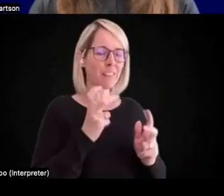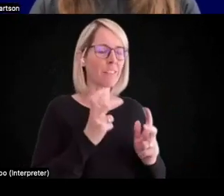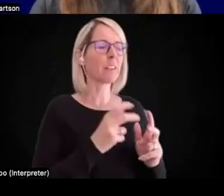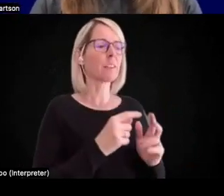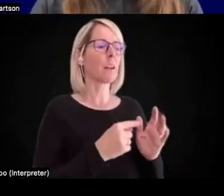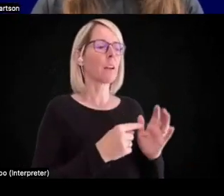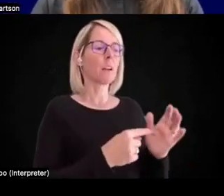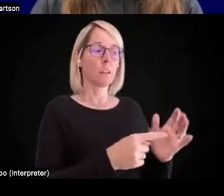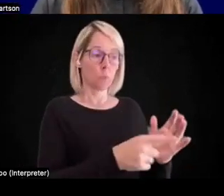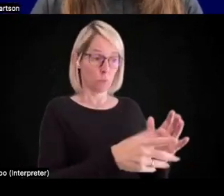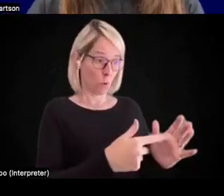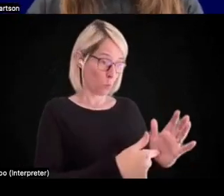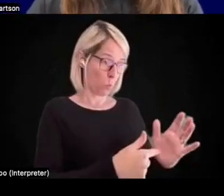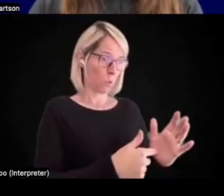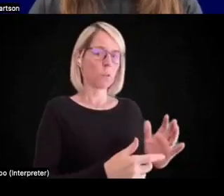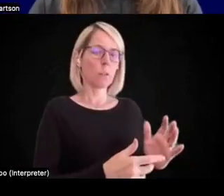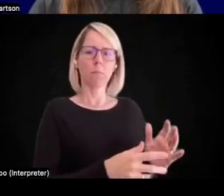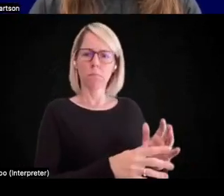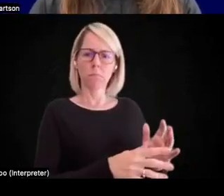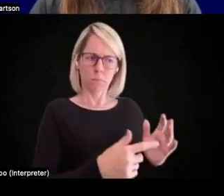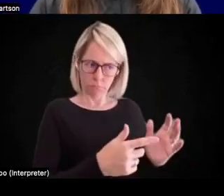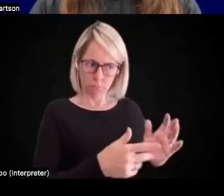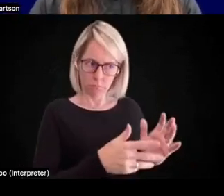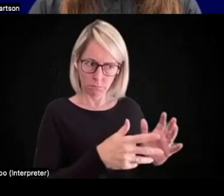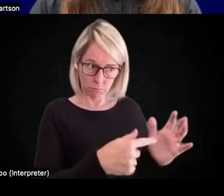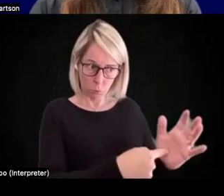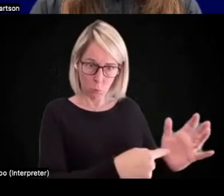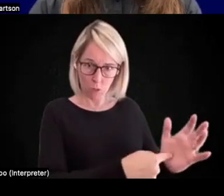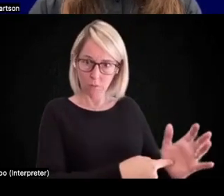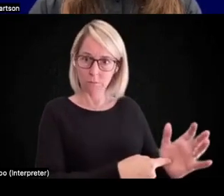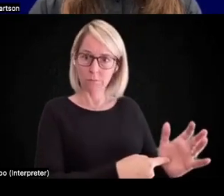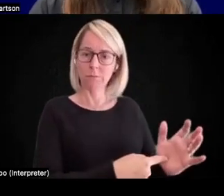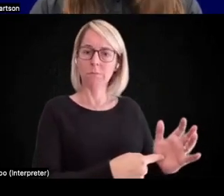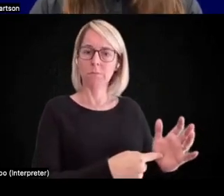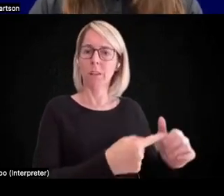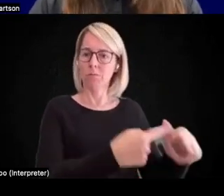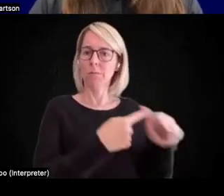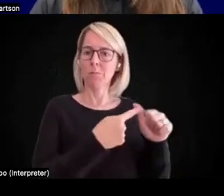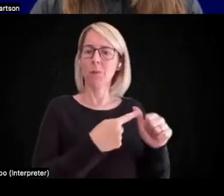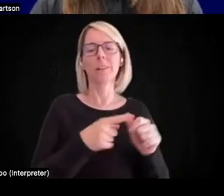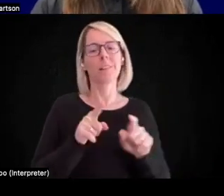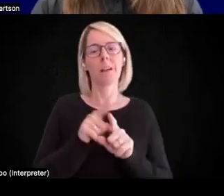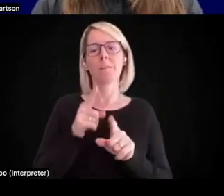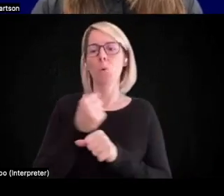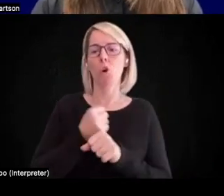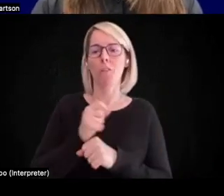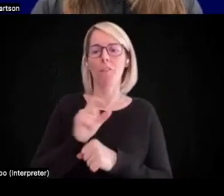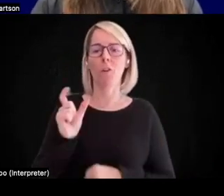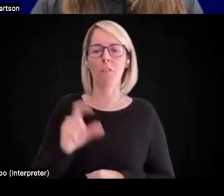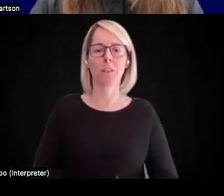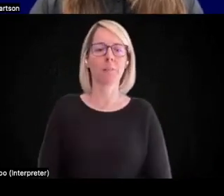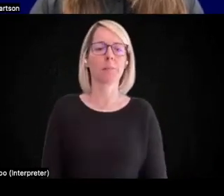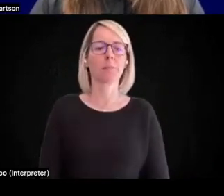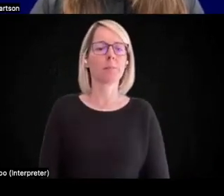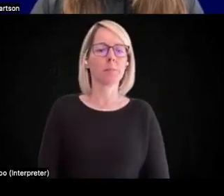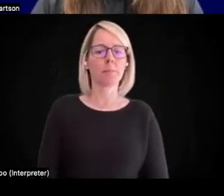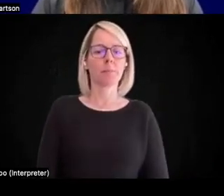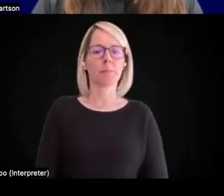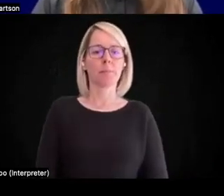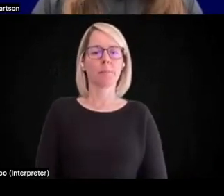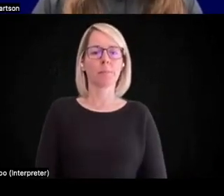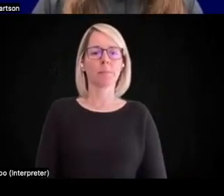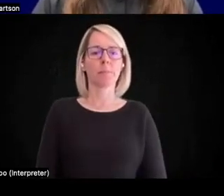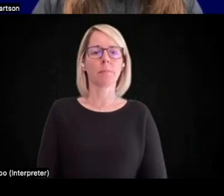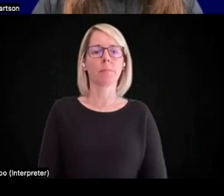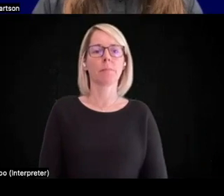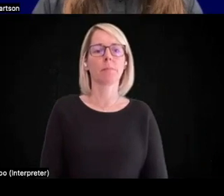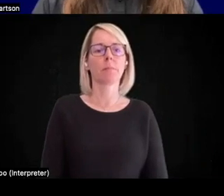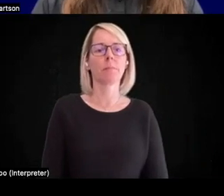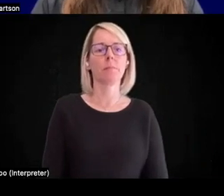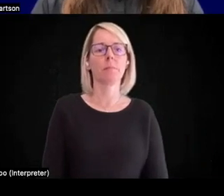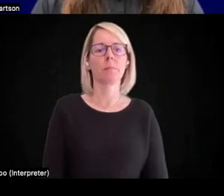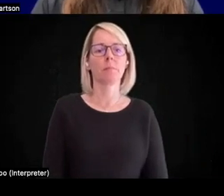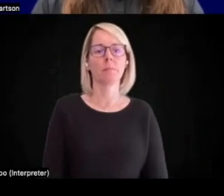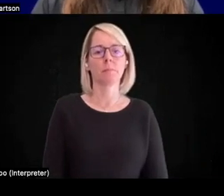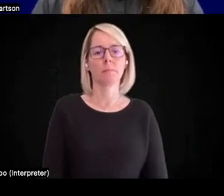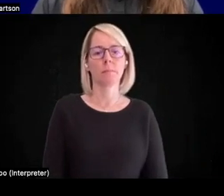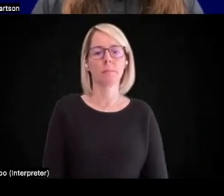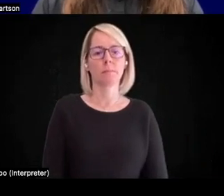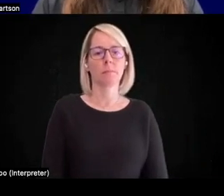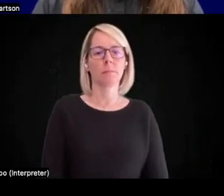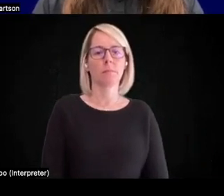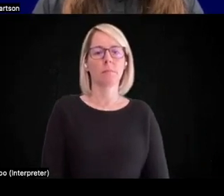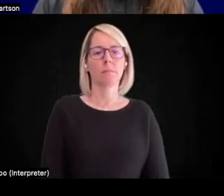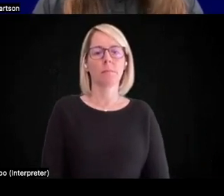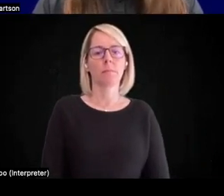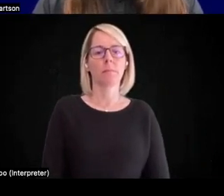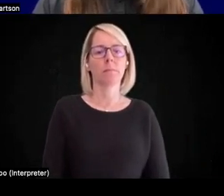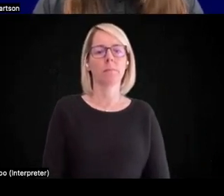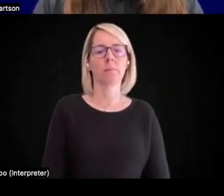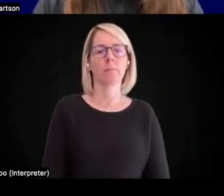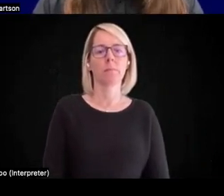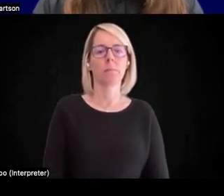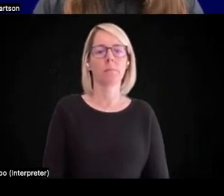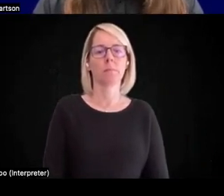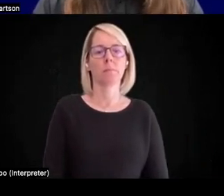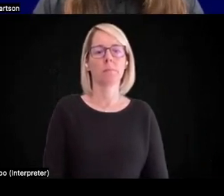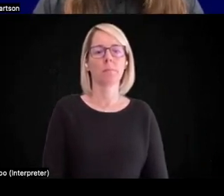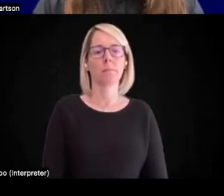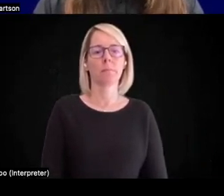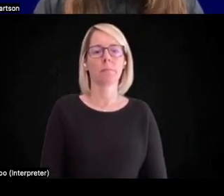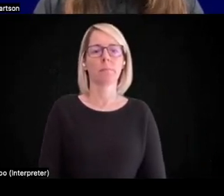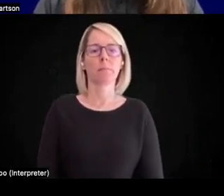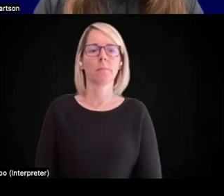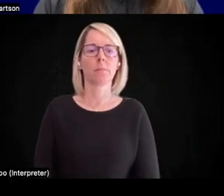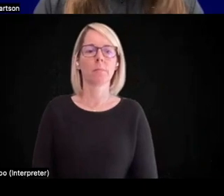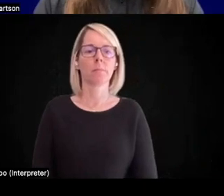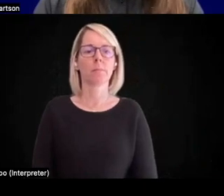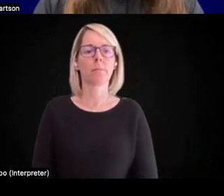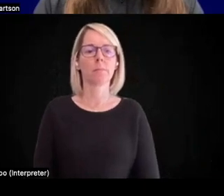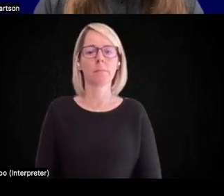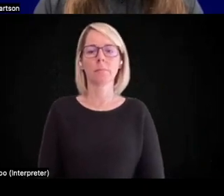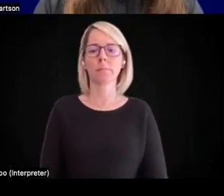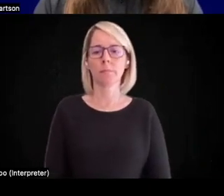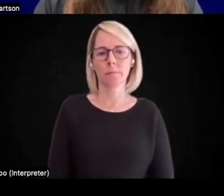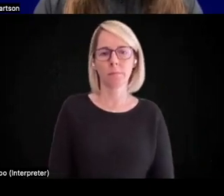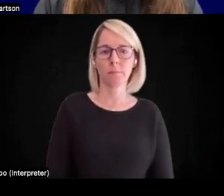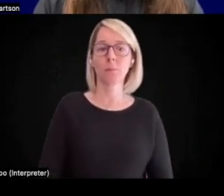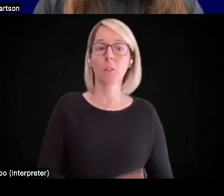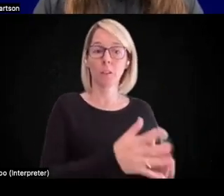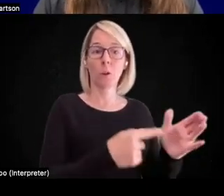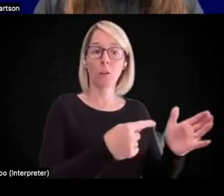it is not just assumed, and the same for coffee. She signs "Toilet" back into her hand and then she